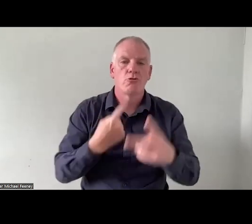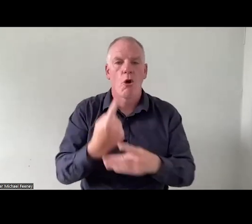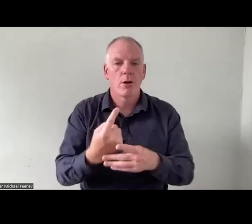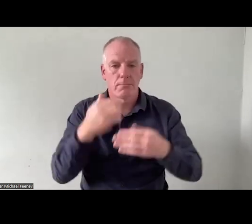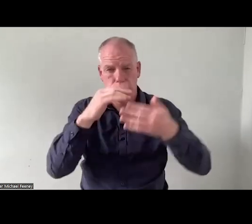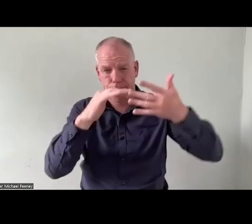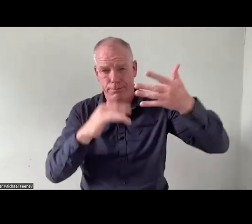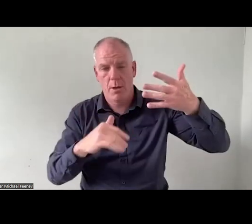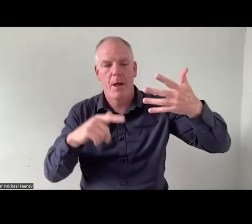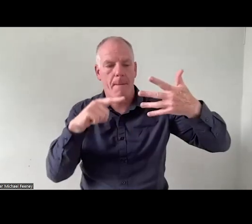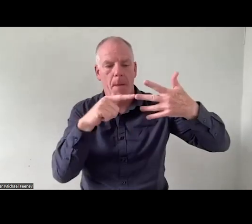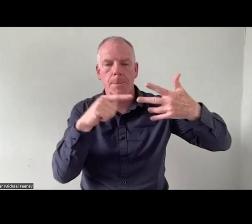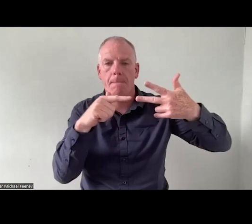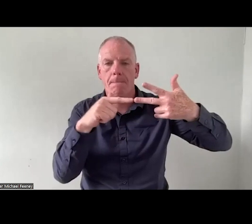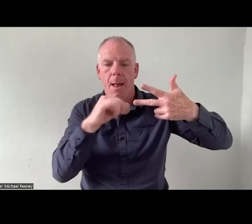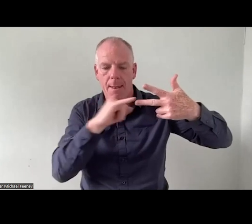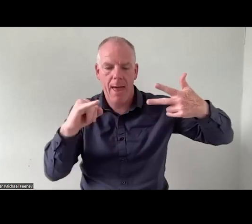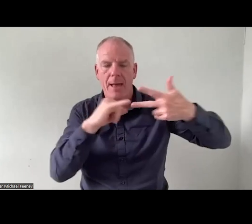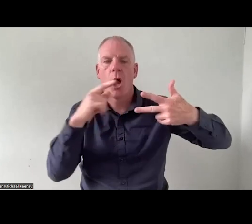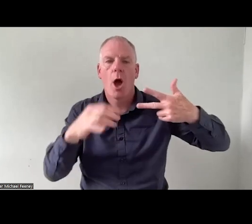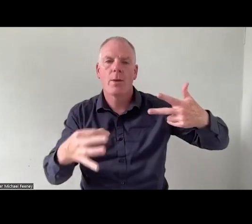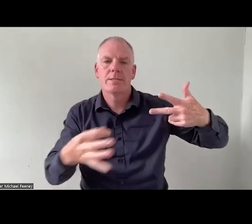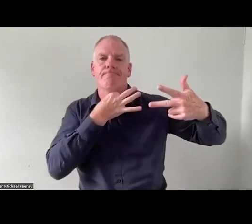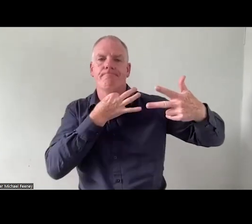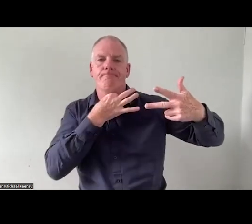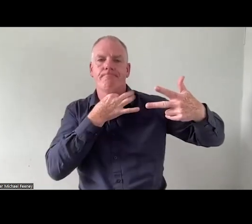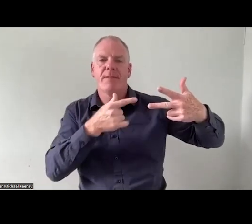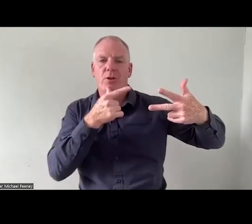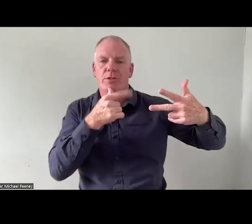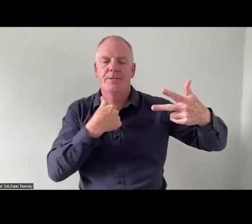And it's the bottom line that synchronises with the actor.